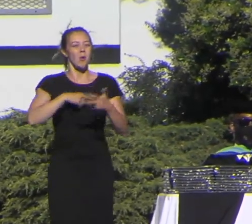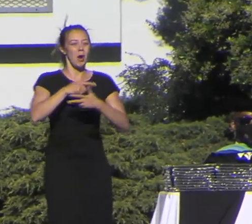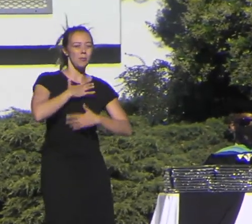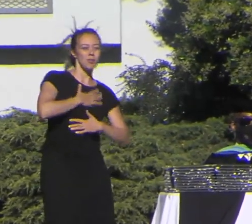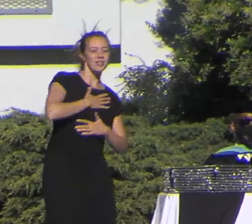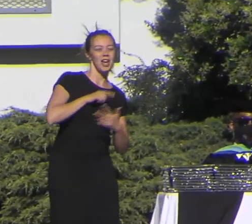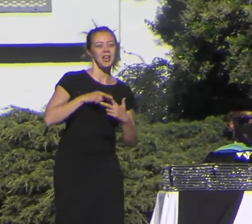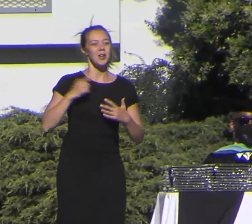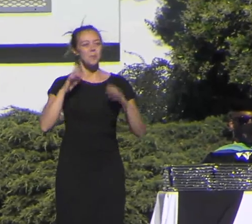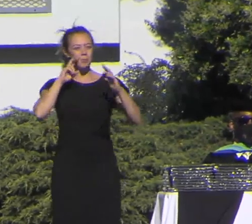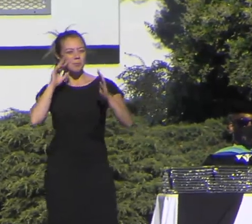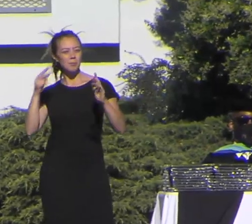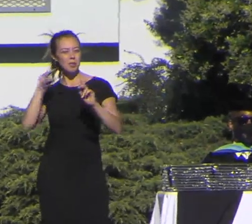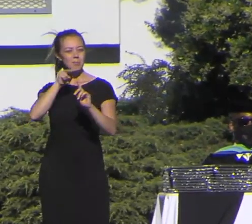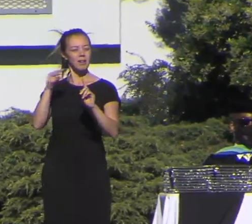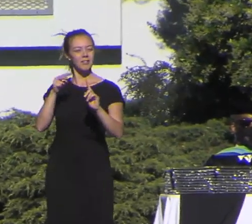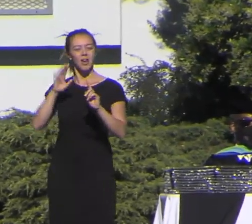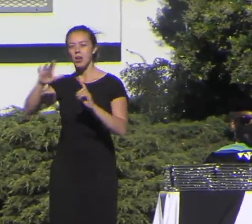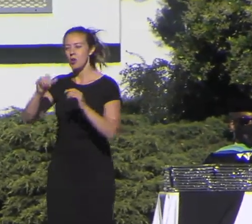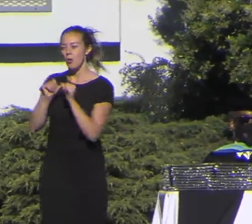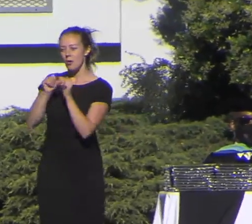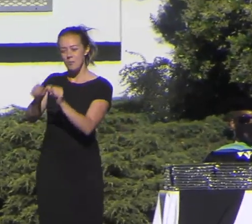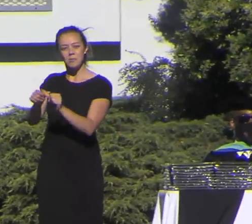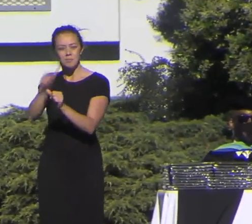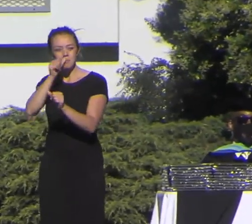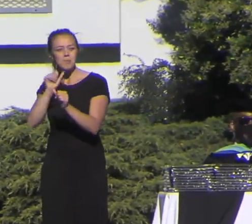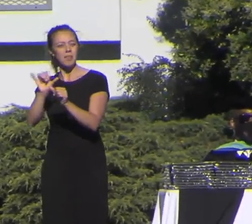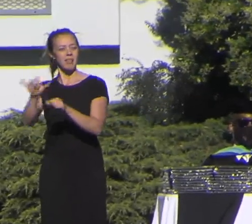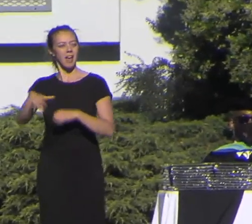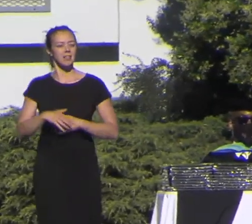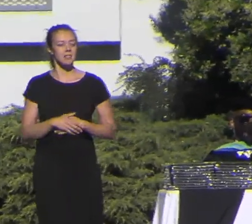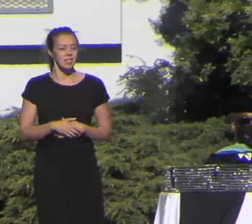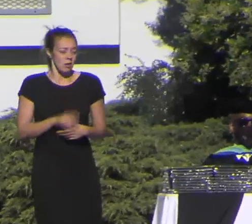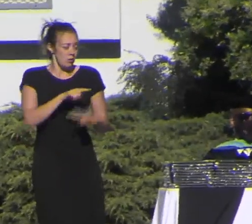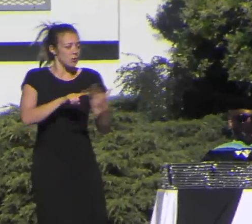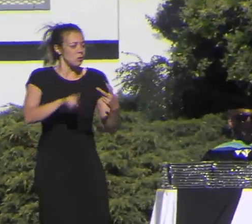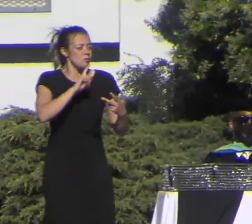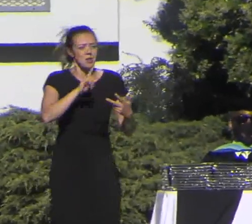So let's explore what this global pandemic pandemic gave us instead of what it took.